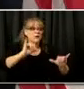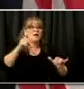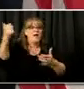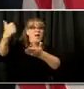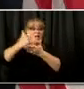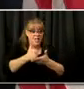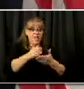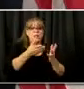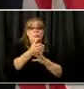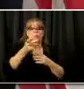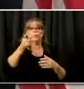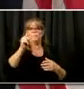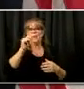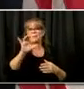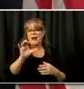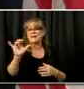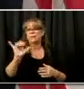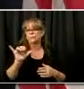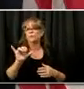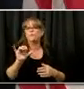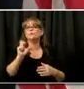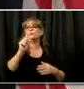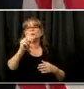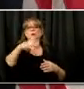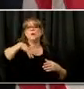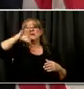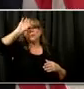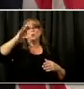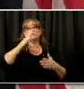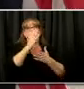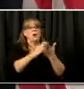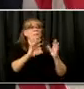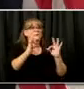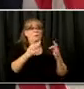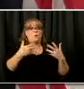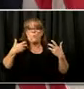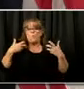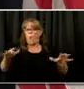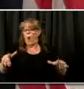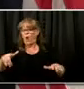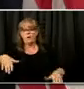of reasons i really want all those parents who are watching this to take another look at enrolling